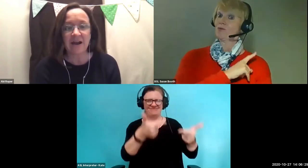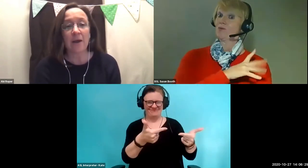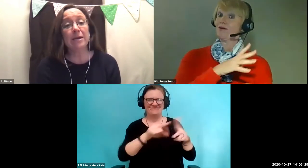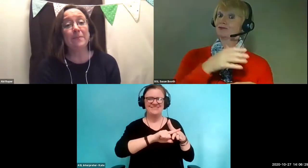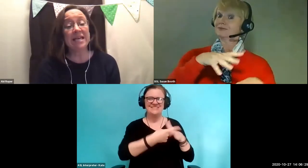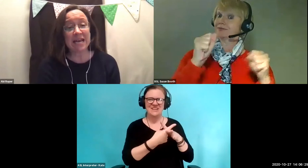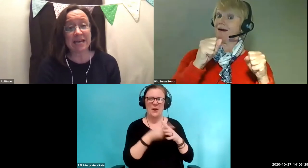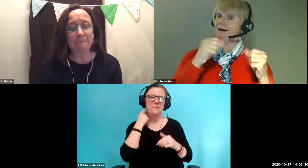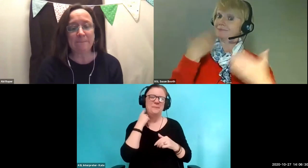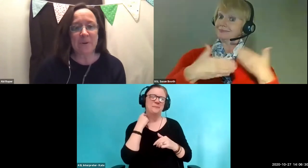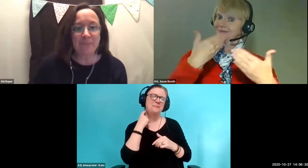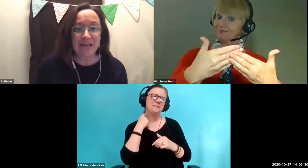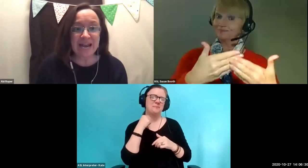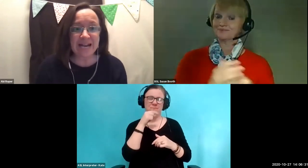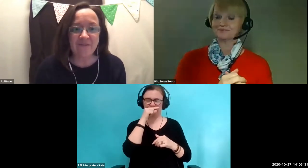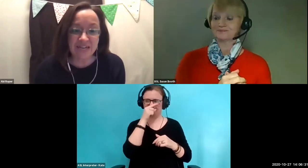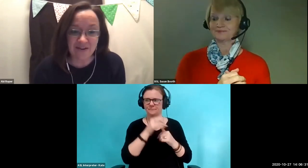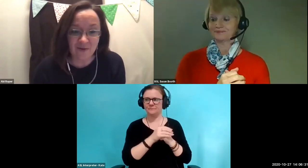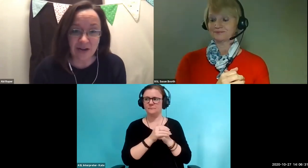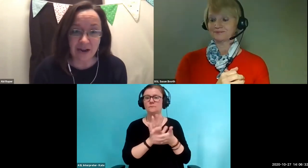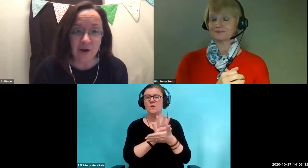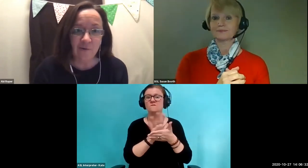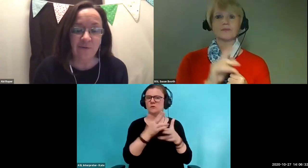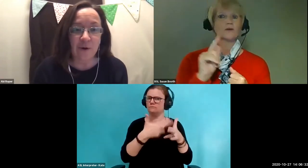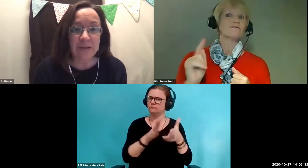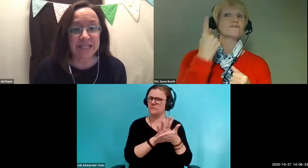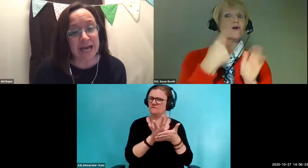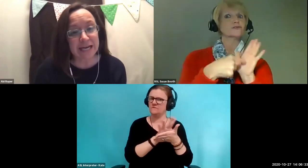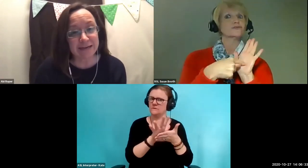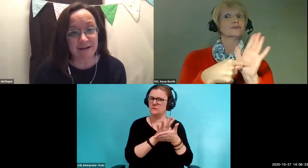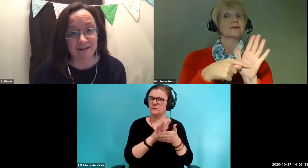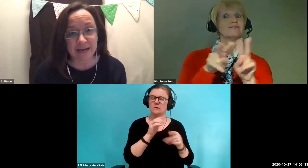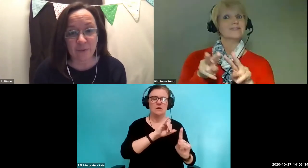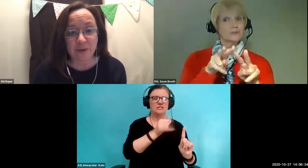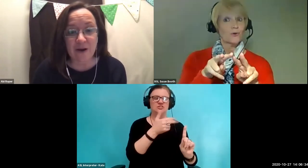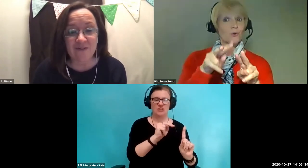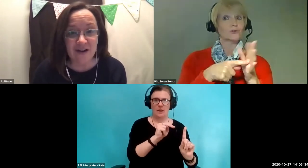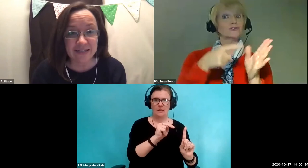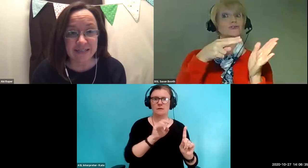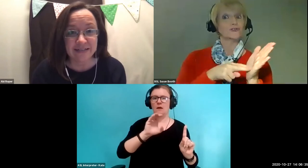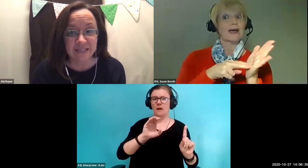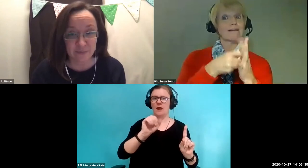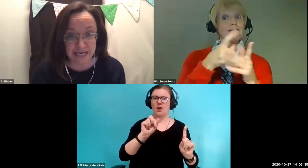I'm gonna begin by playing a video for you from Jan and Carly who will be our first speakers